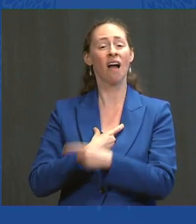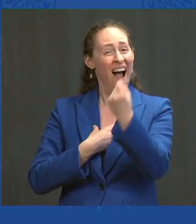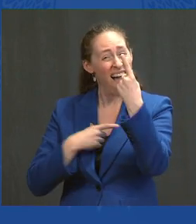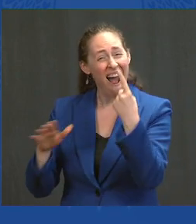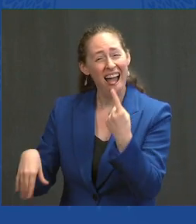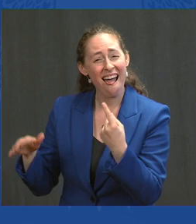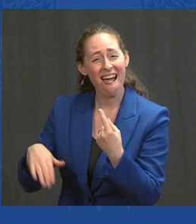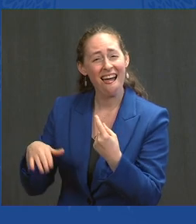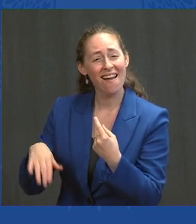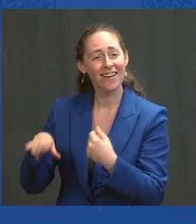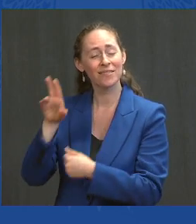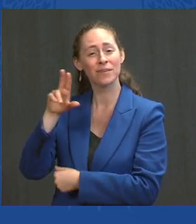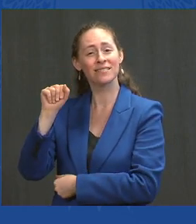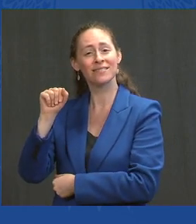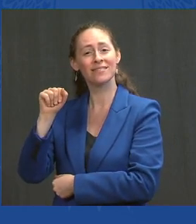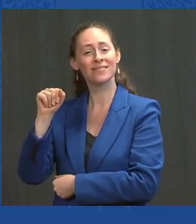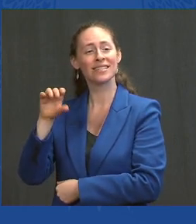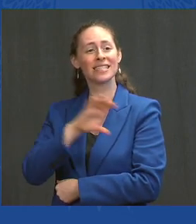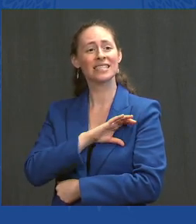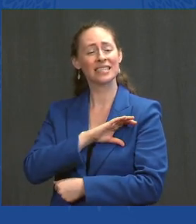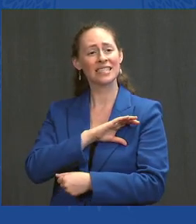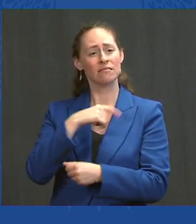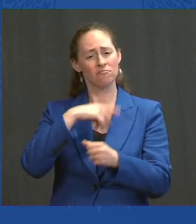Conspicuous Service Medals, Purple Hearts.